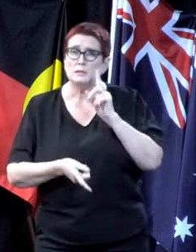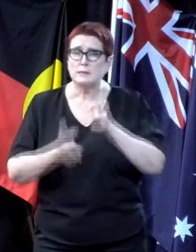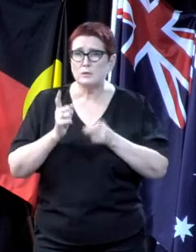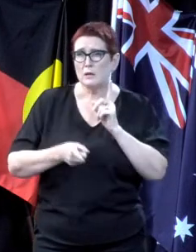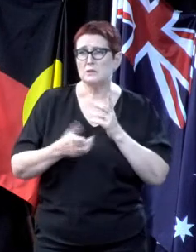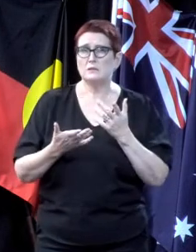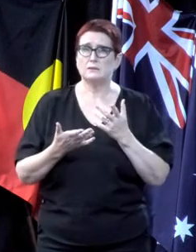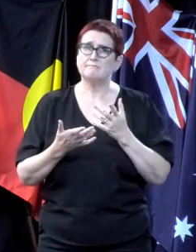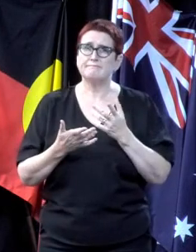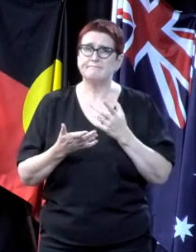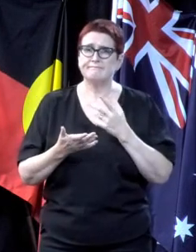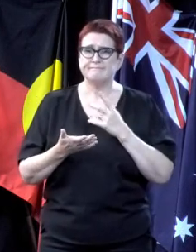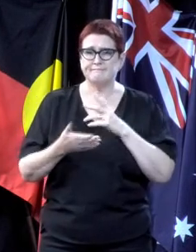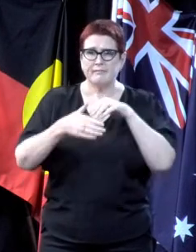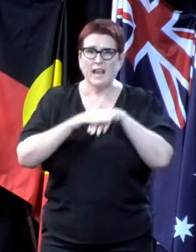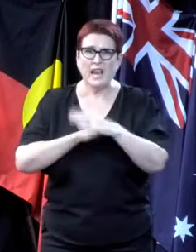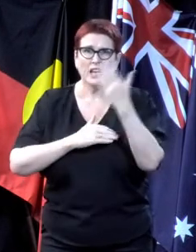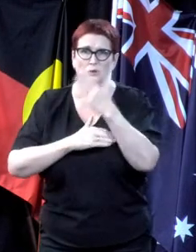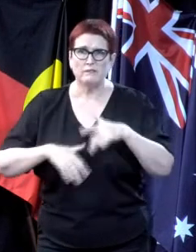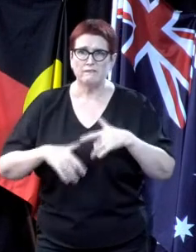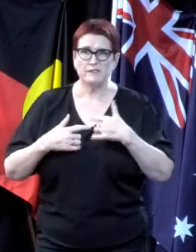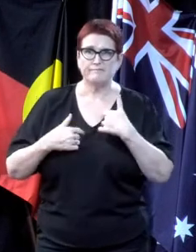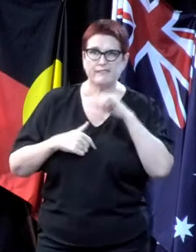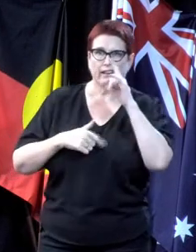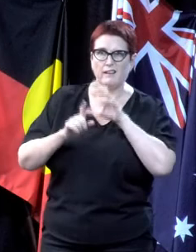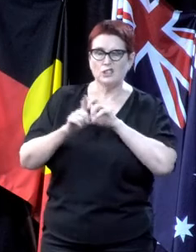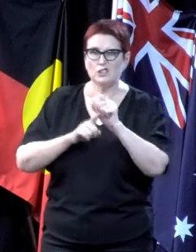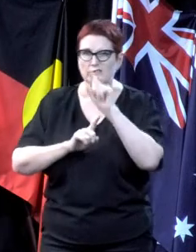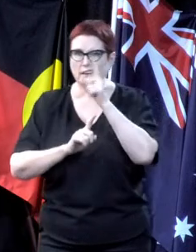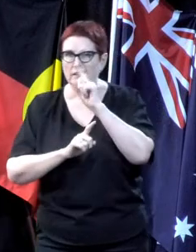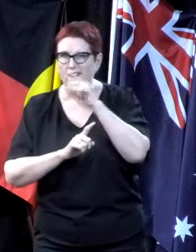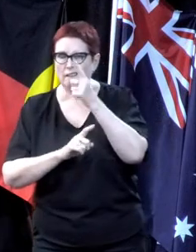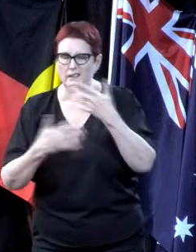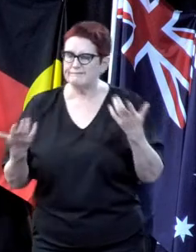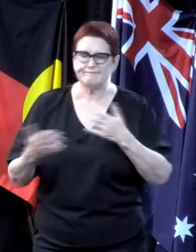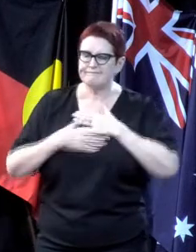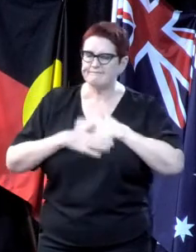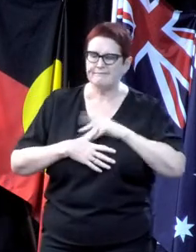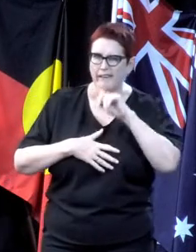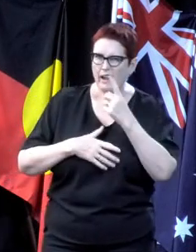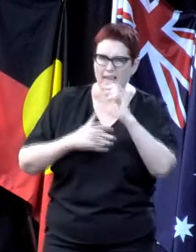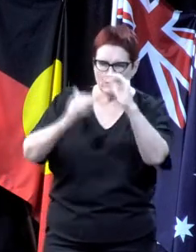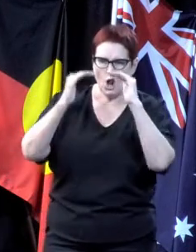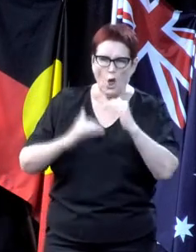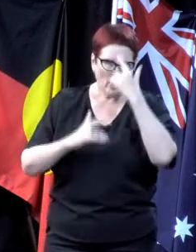before and – and meeting those low expectations, and we’ve – we’ve definitely raised the bar.